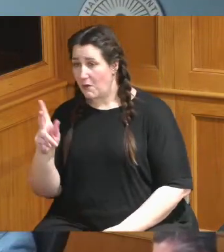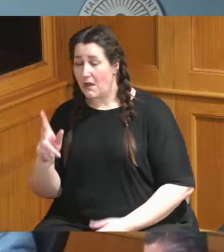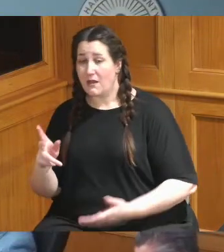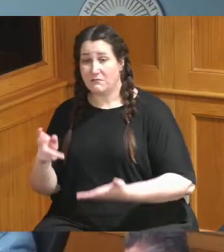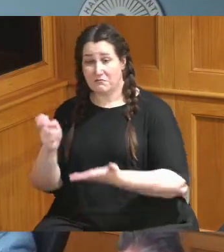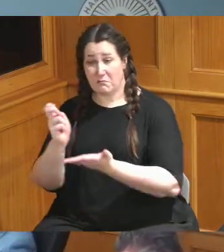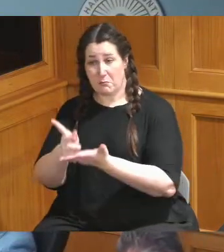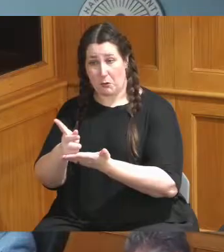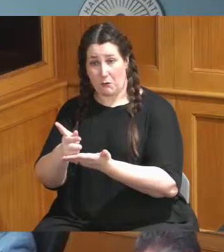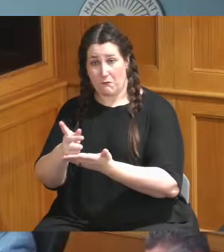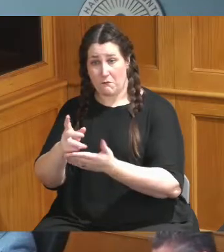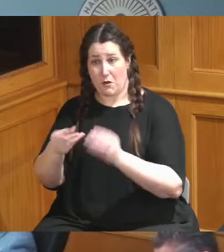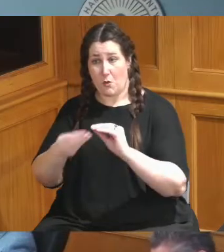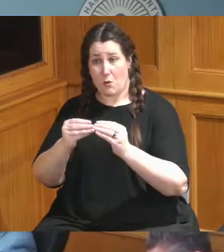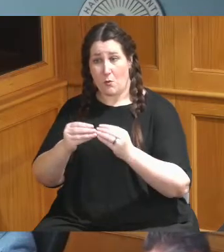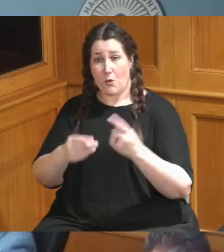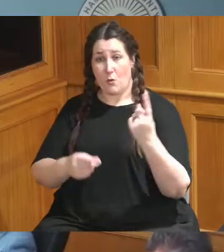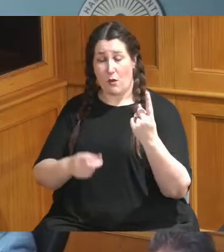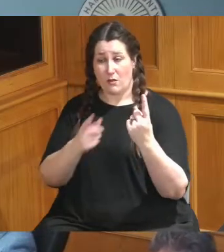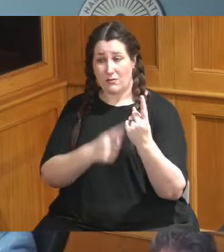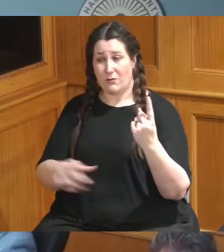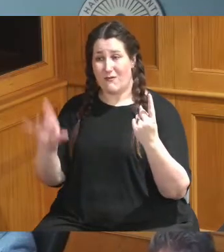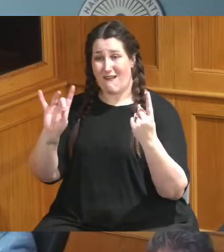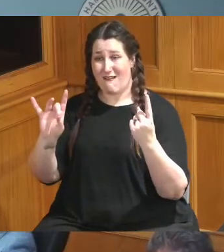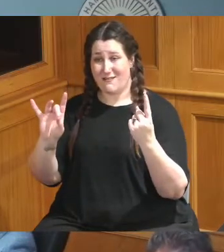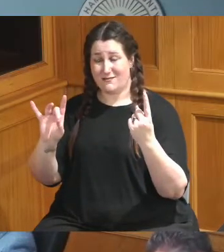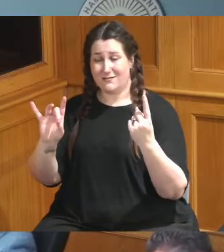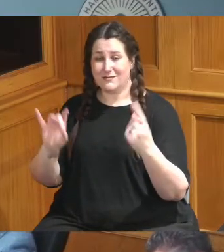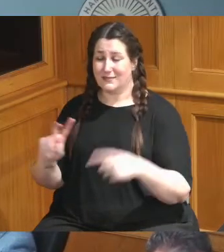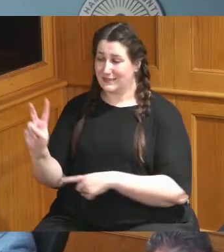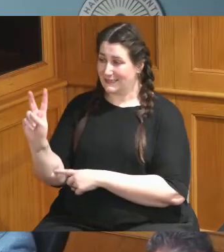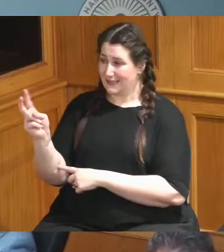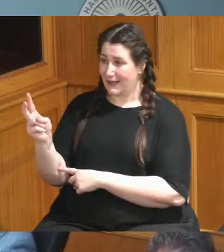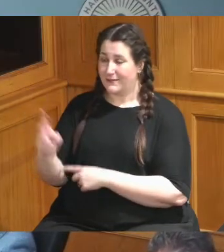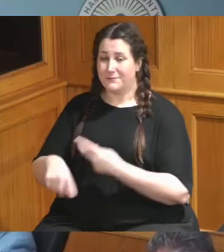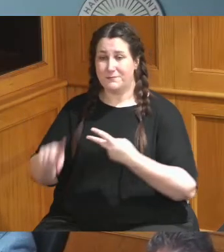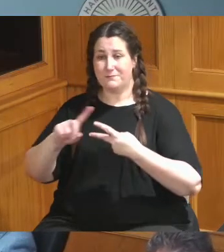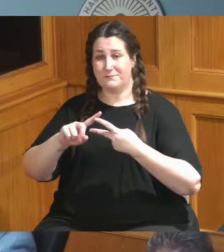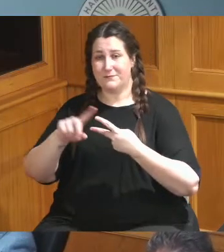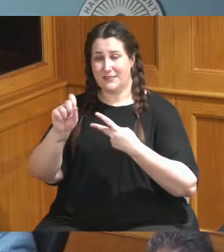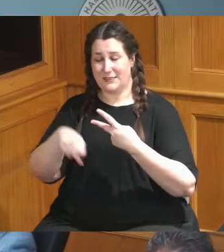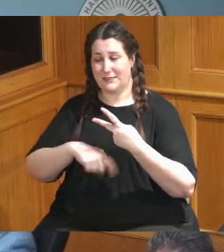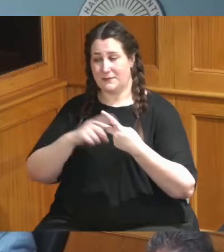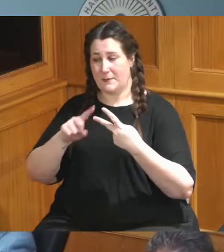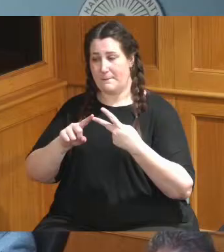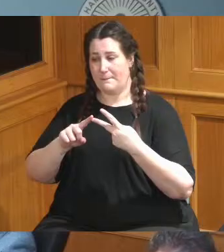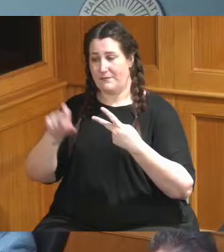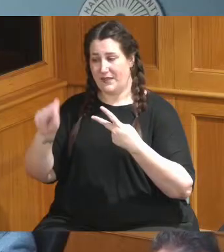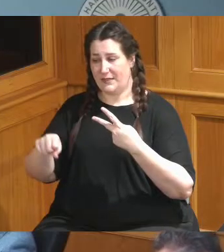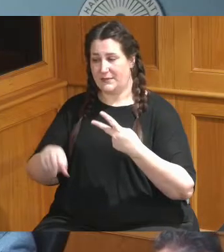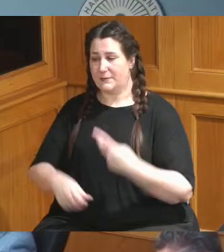pass item 1 through eight. Second. Commissioner Summerow Dumas. Yes. Commissioner Reece. Yes.